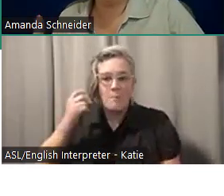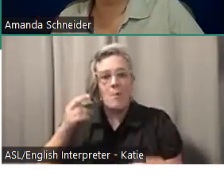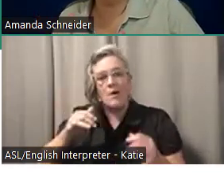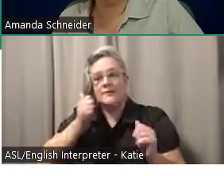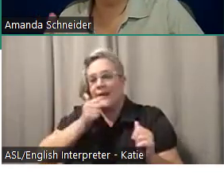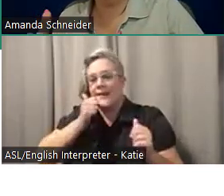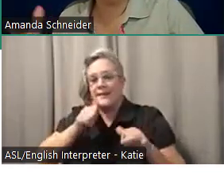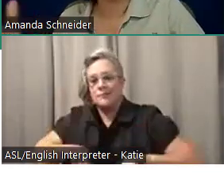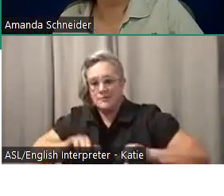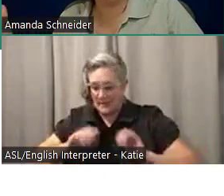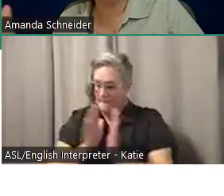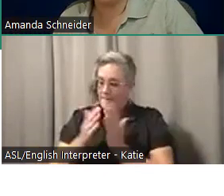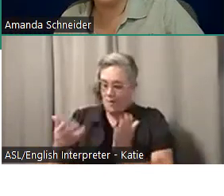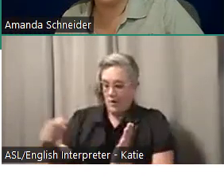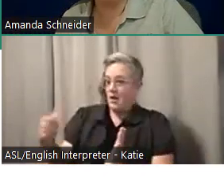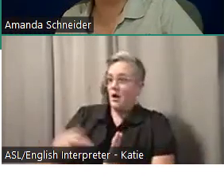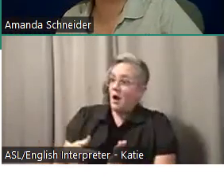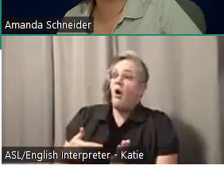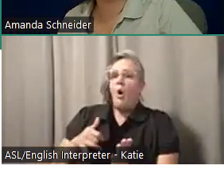That book brings a new topic or concept.